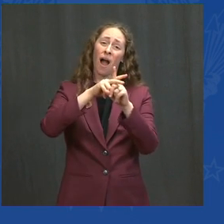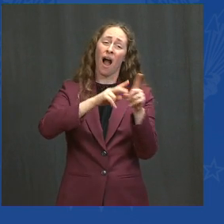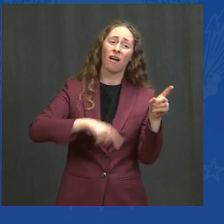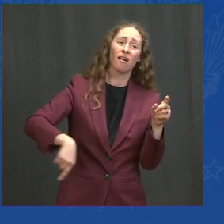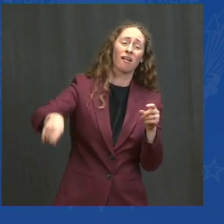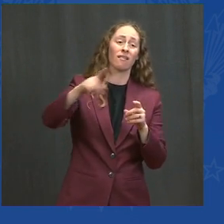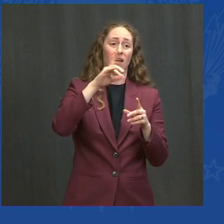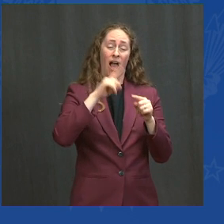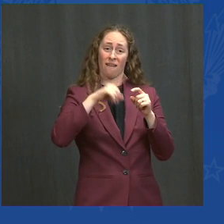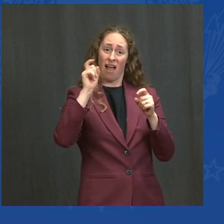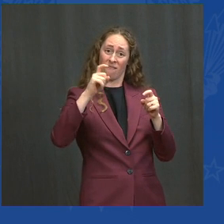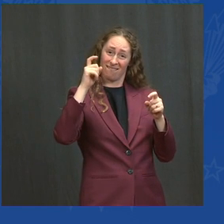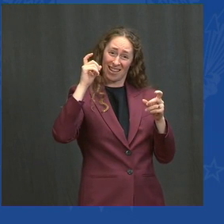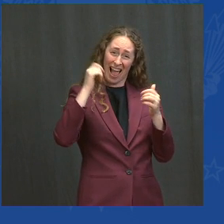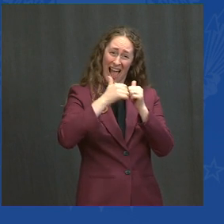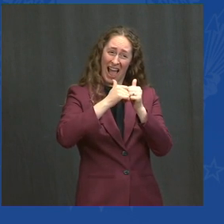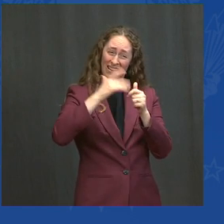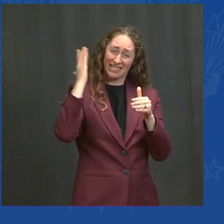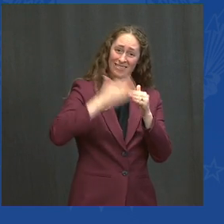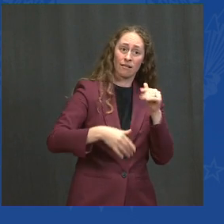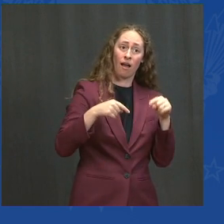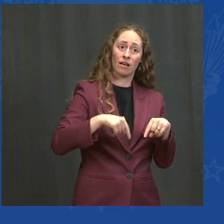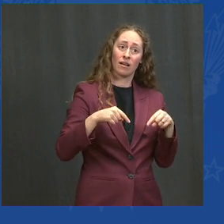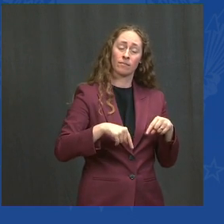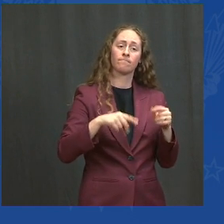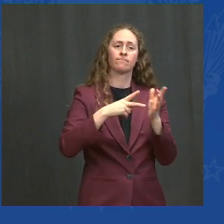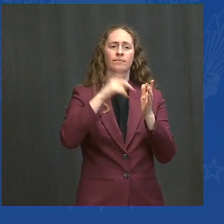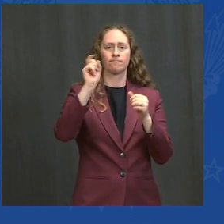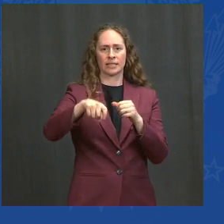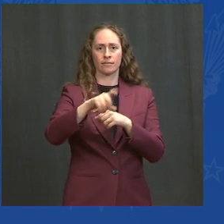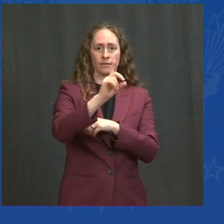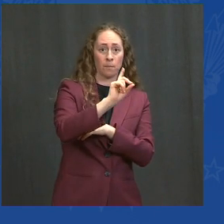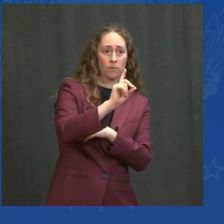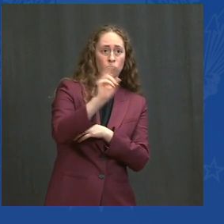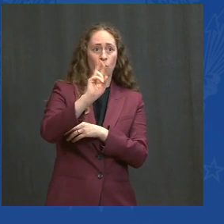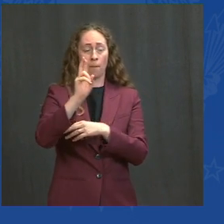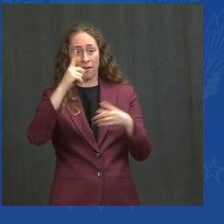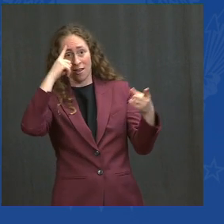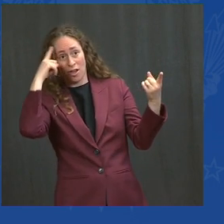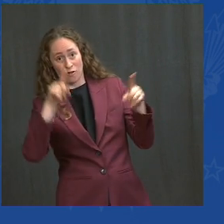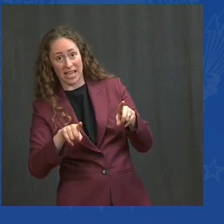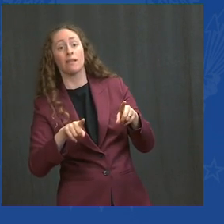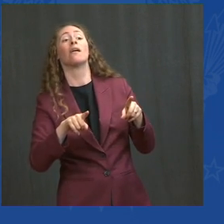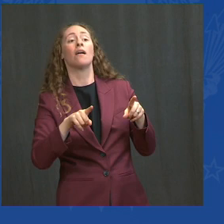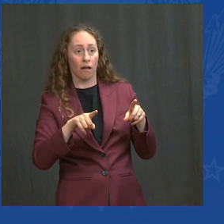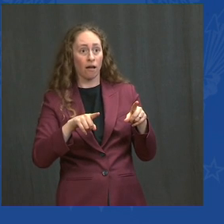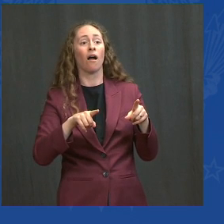until we bring this bipartisan deal home; until our human infrastructure, also, needs are met;